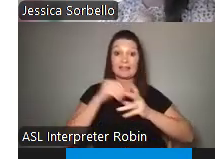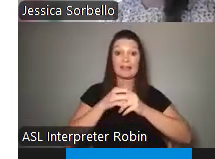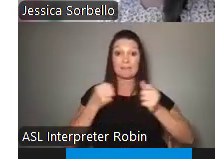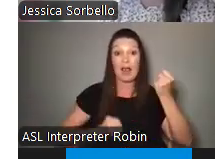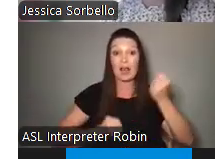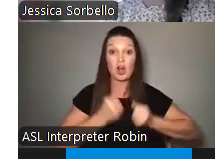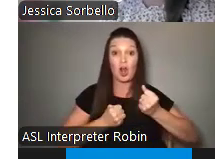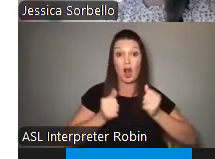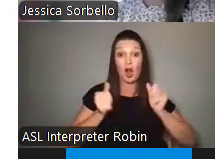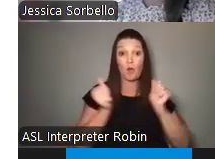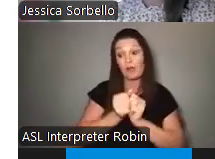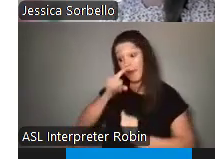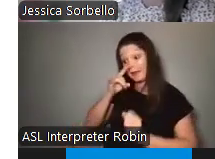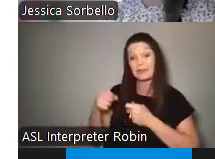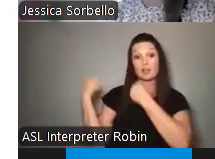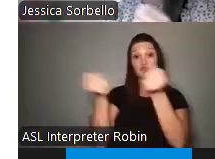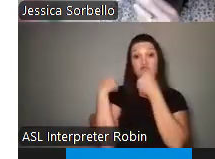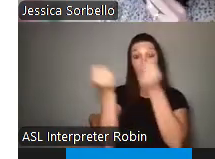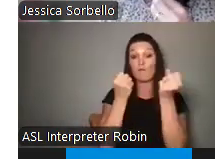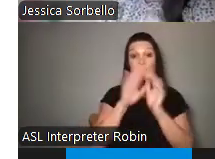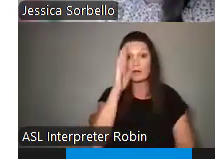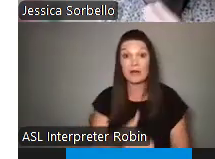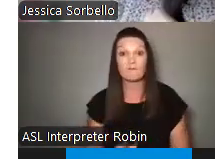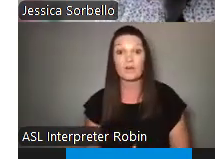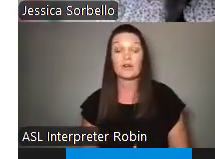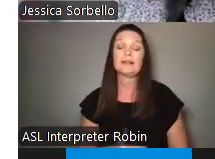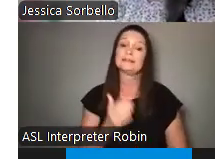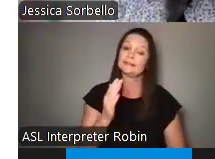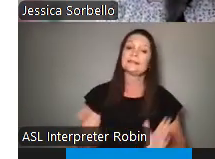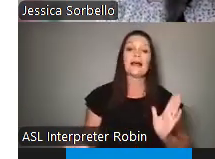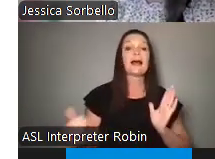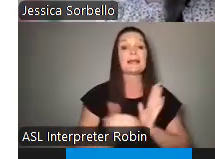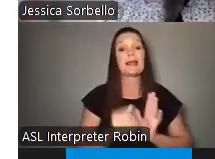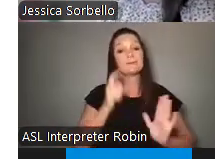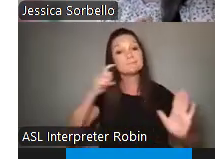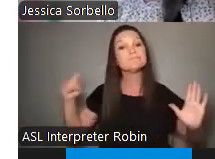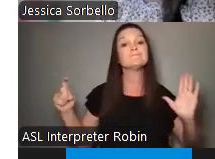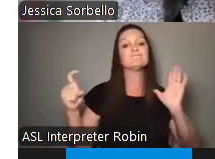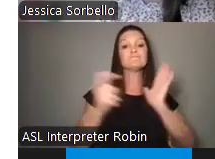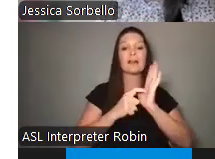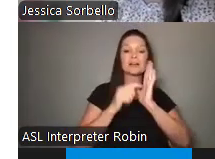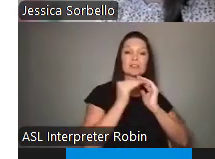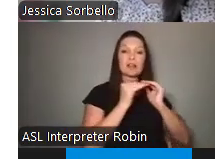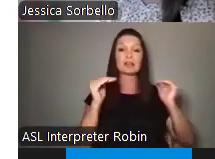recognizing the level of privilege I have and I'm still hesitant. Let's take a look at the clients we work with and